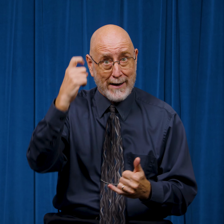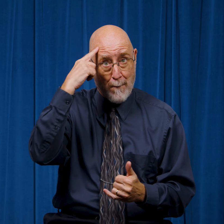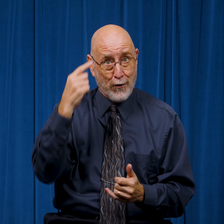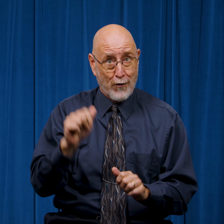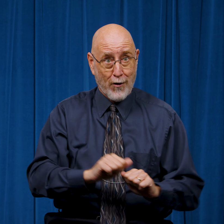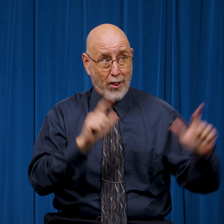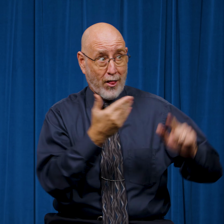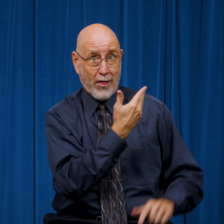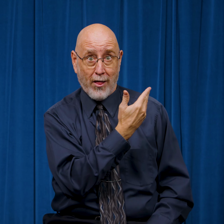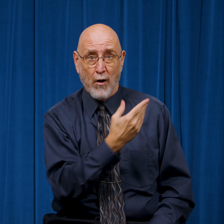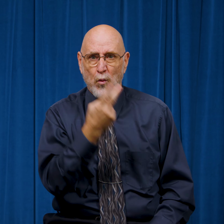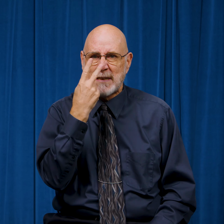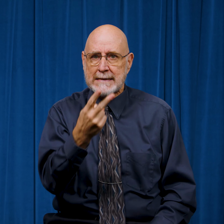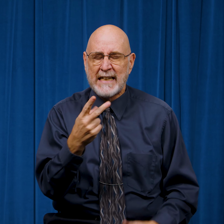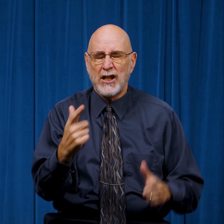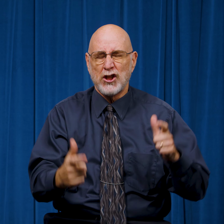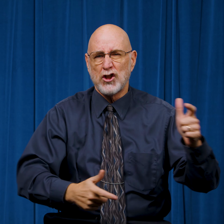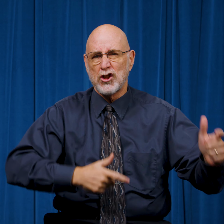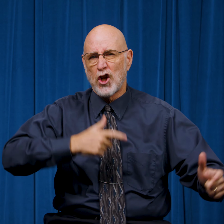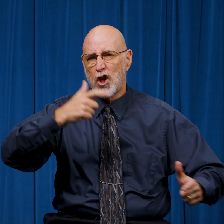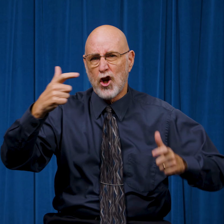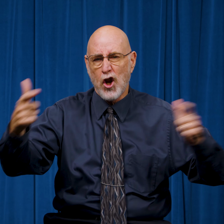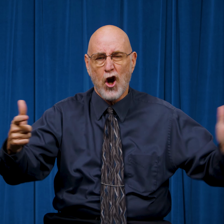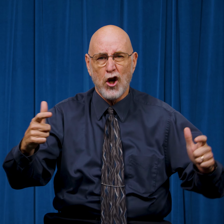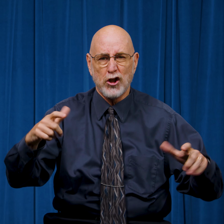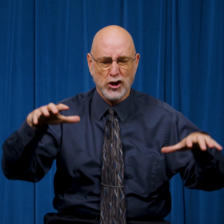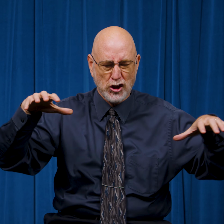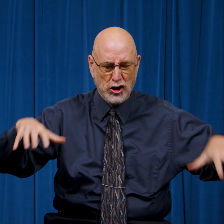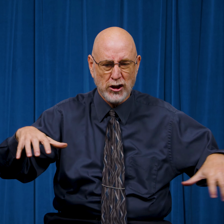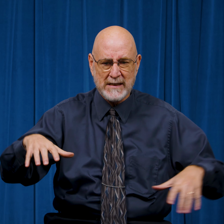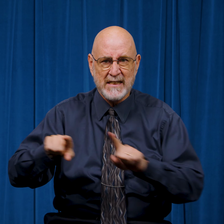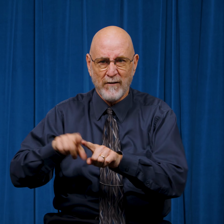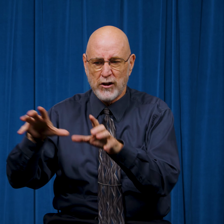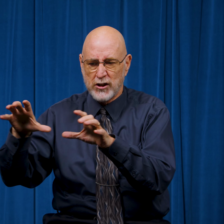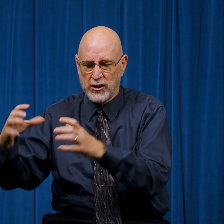we find it is a large complex with various sections and chambers.